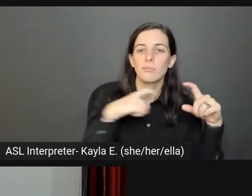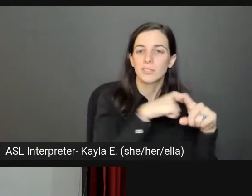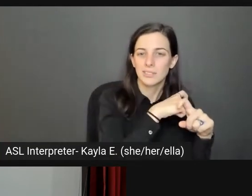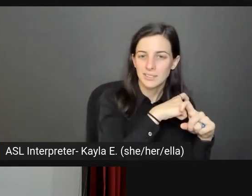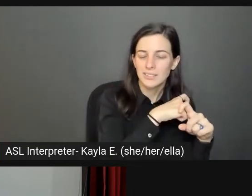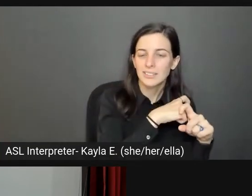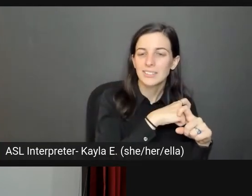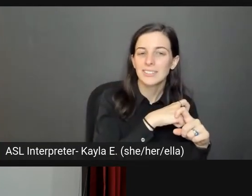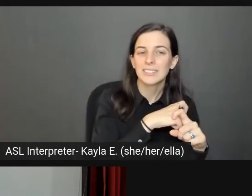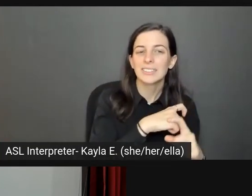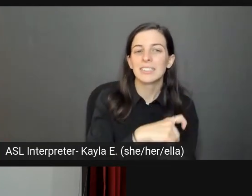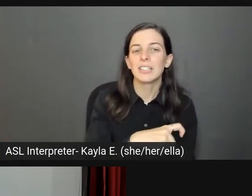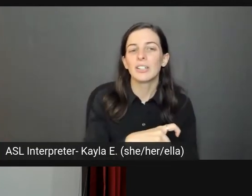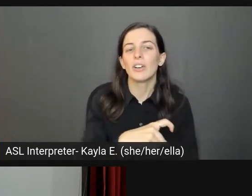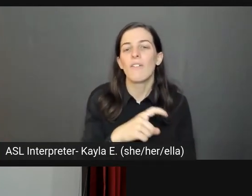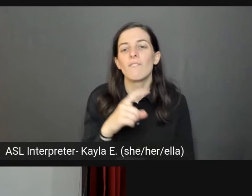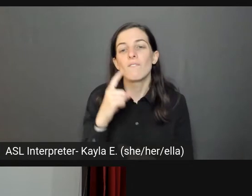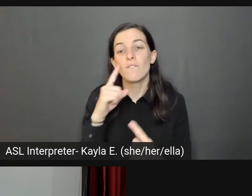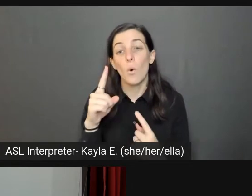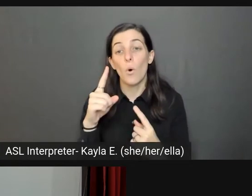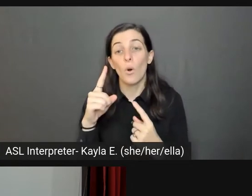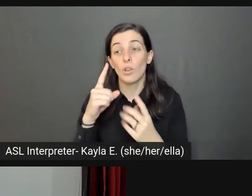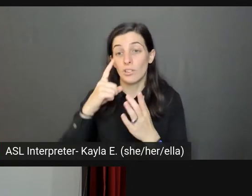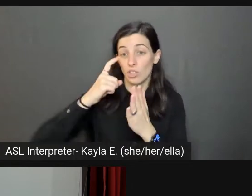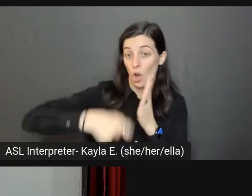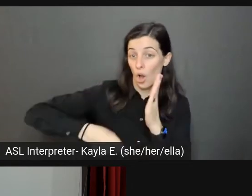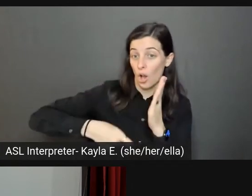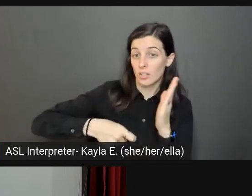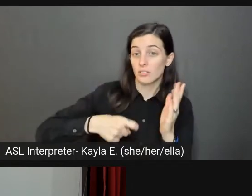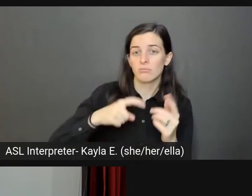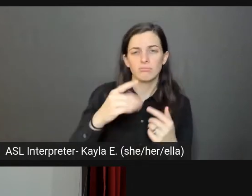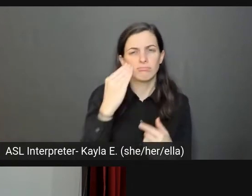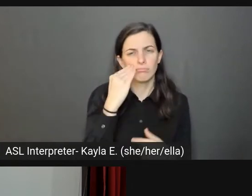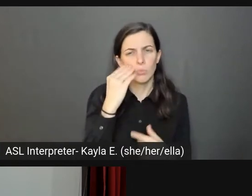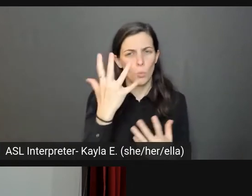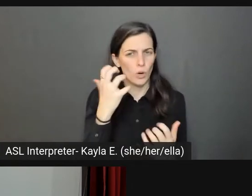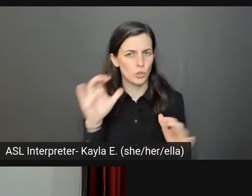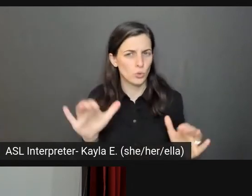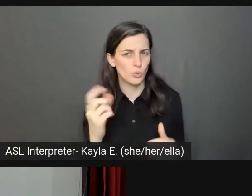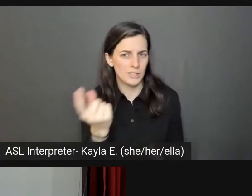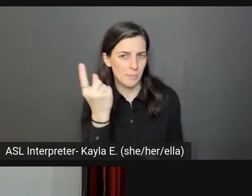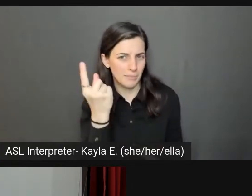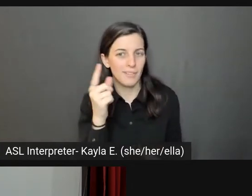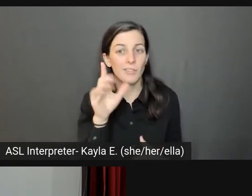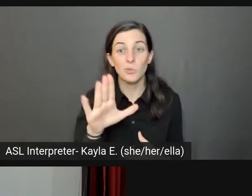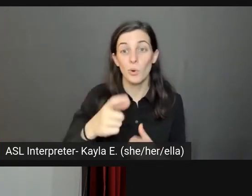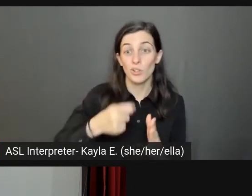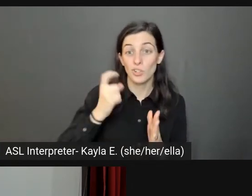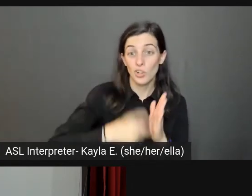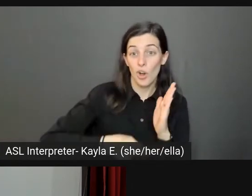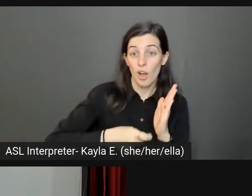When the cost exceeds- you want to do something, but when your cost is going to exceed the benefit,